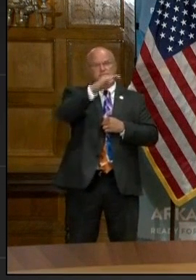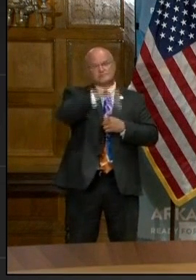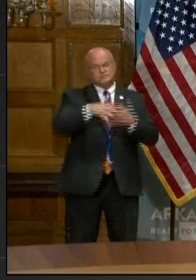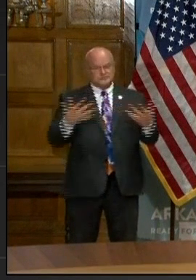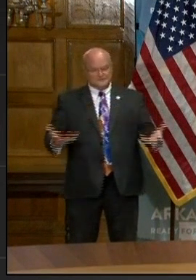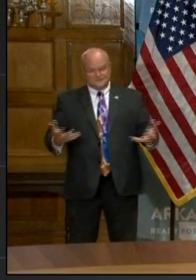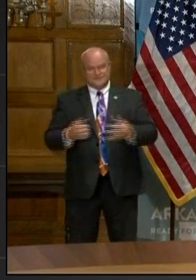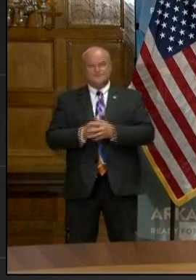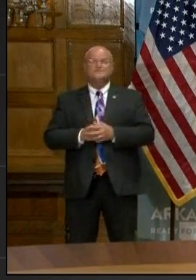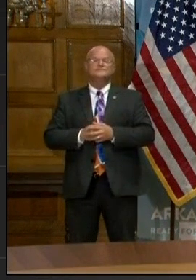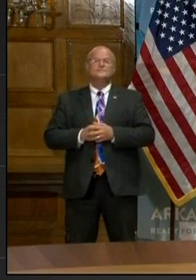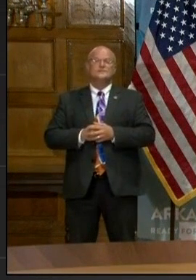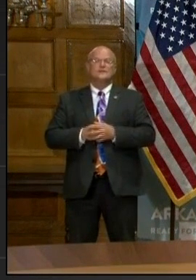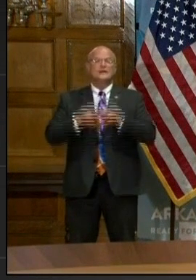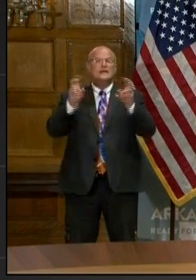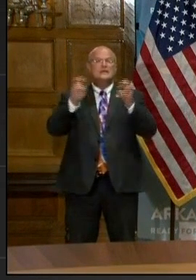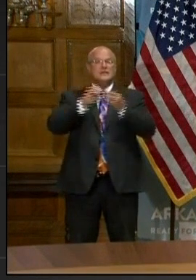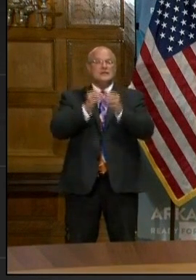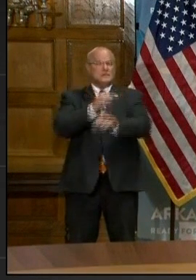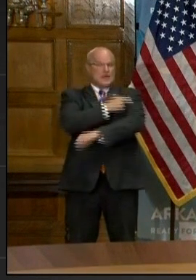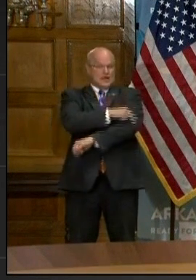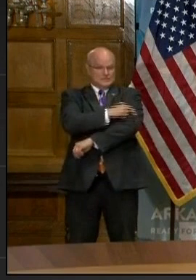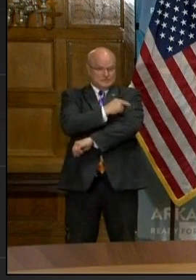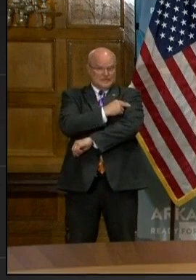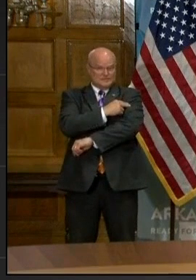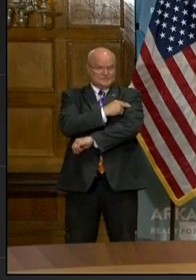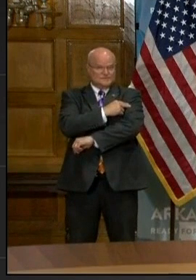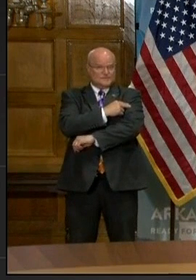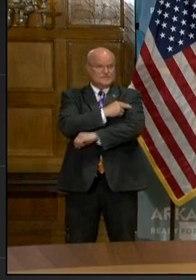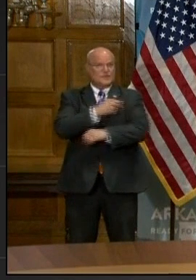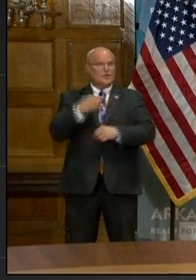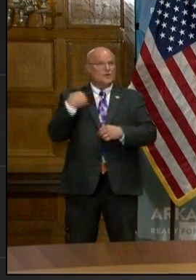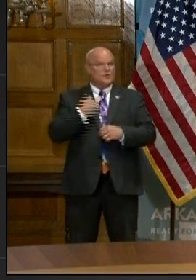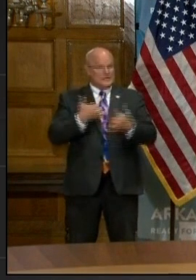TO KEEP UP THE GOOD WORK AND SEE A CONSISTENT DECLINE AND WHETHER THERE'S GOING TO BE A